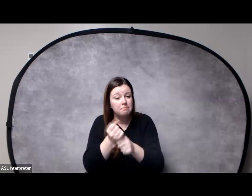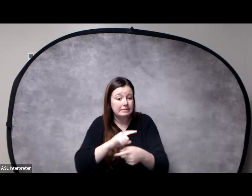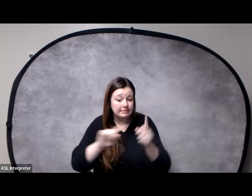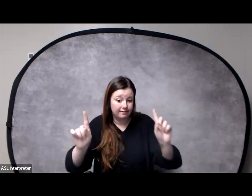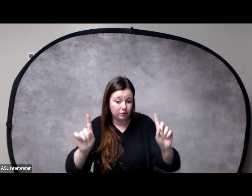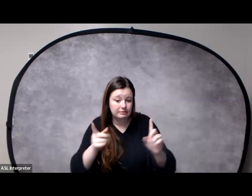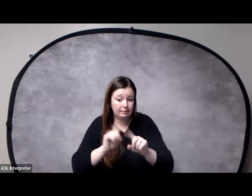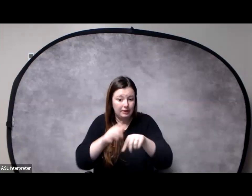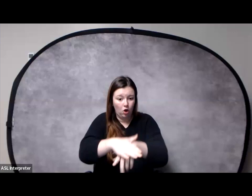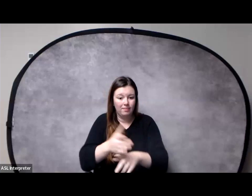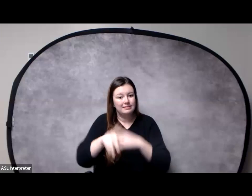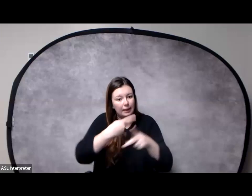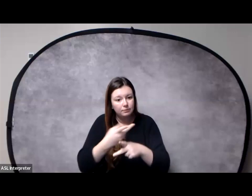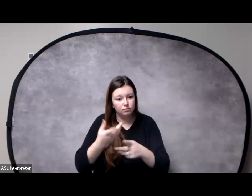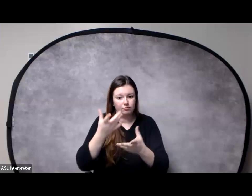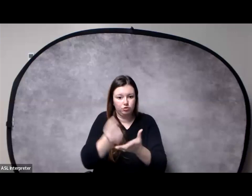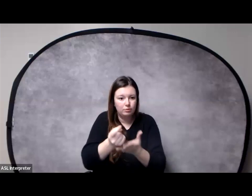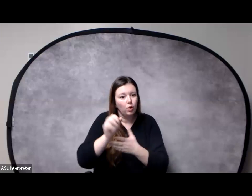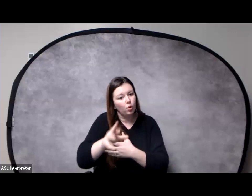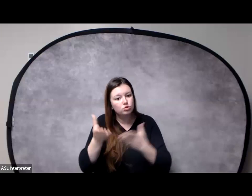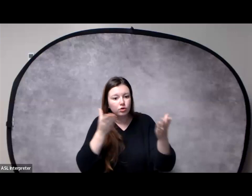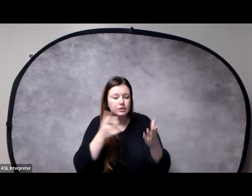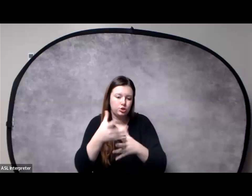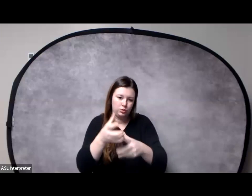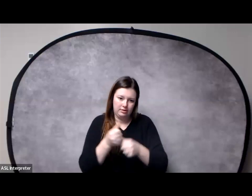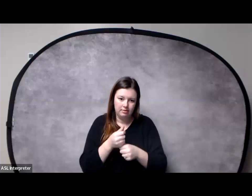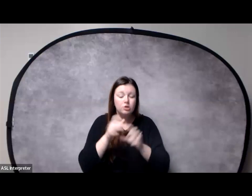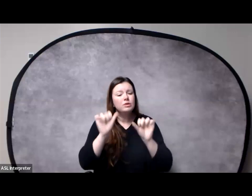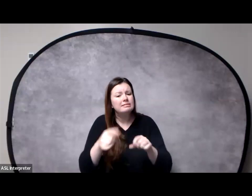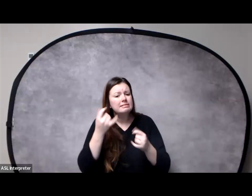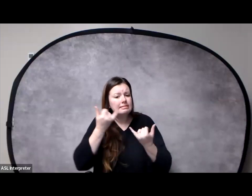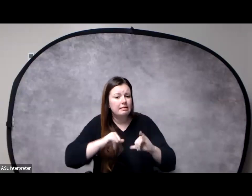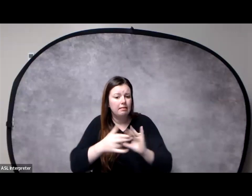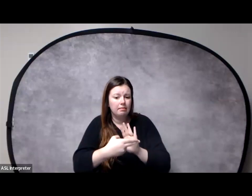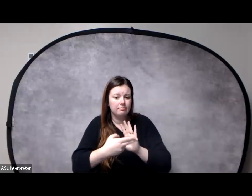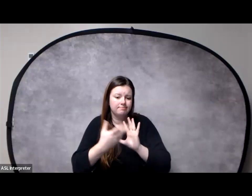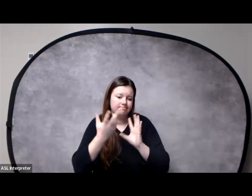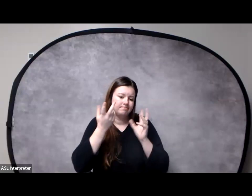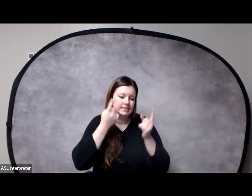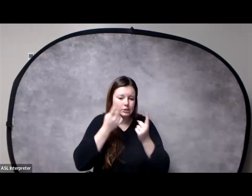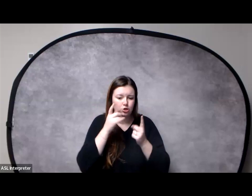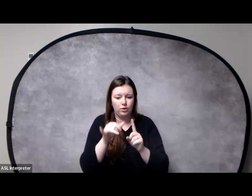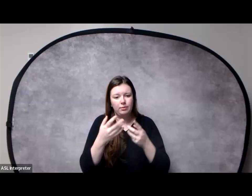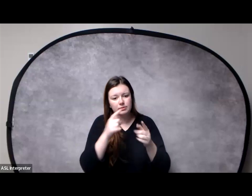You can still consider these methods in a general application.